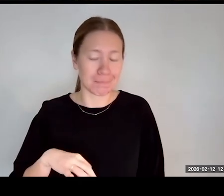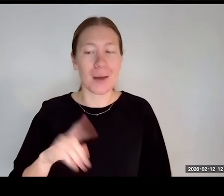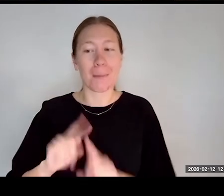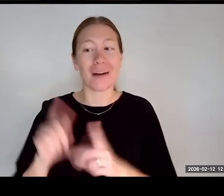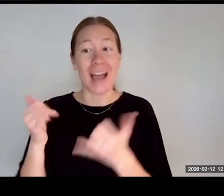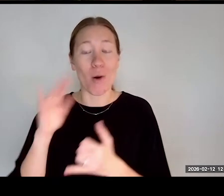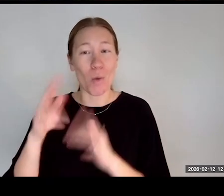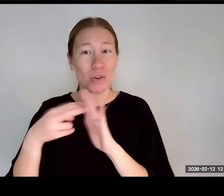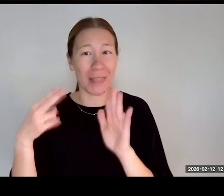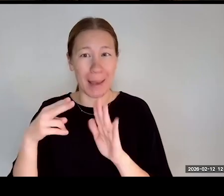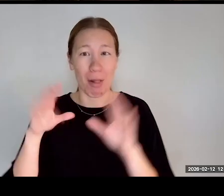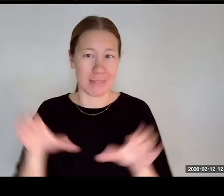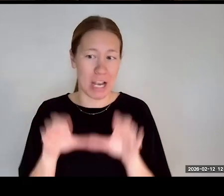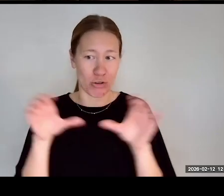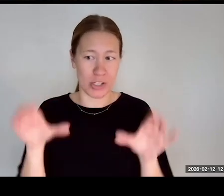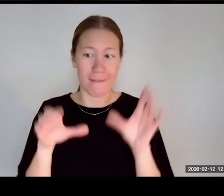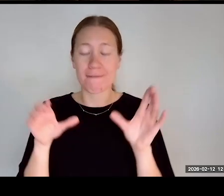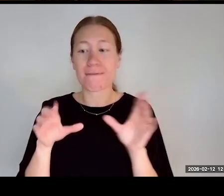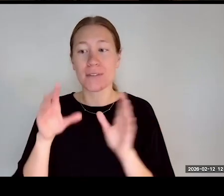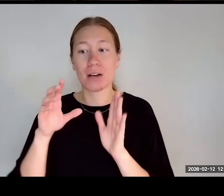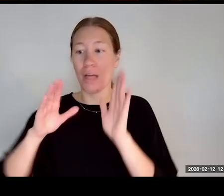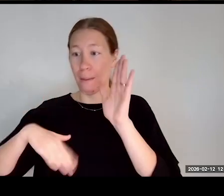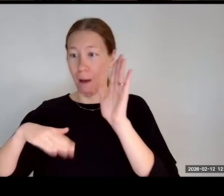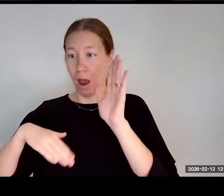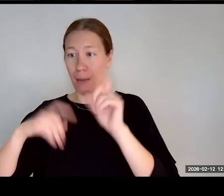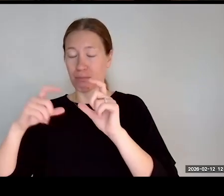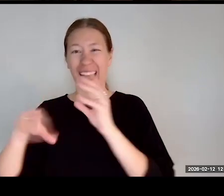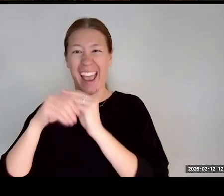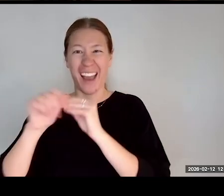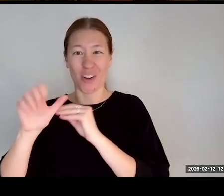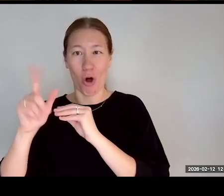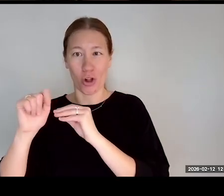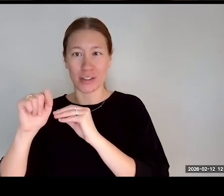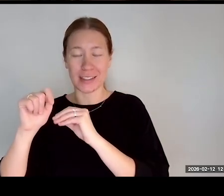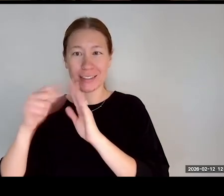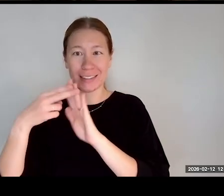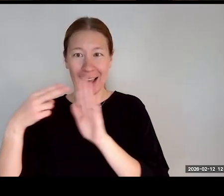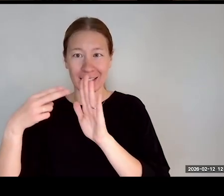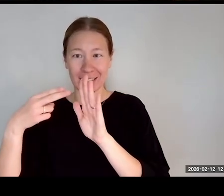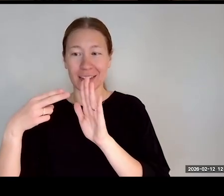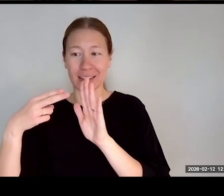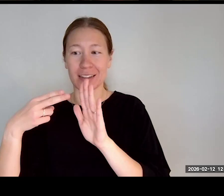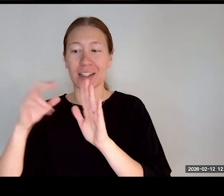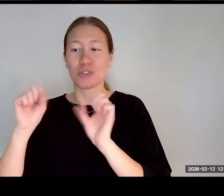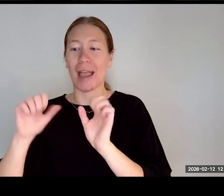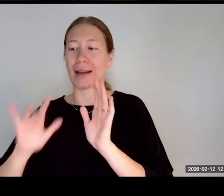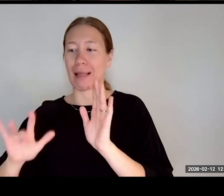And so down below the text box to add alt text, there's a mark as decorative option. I'm going to toggle this on.